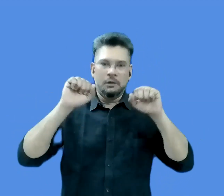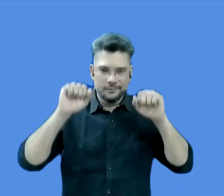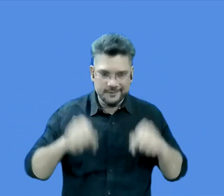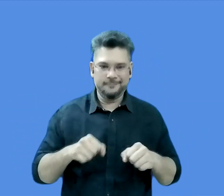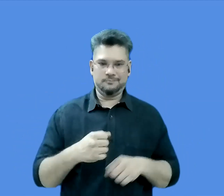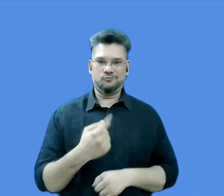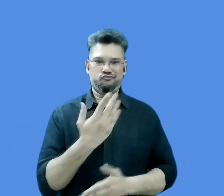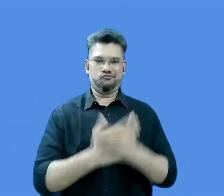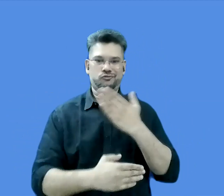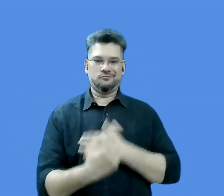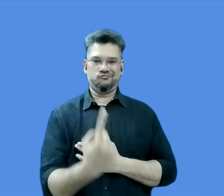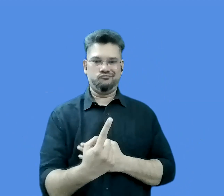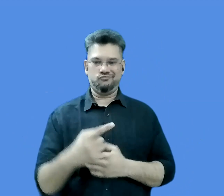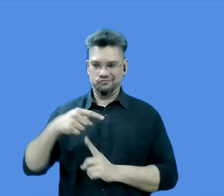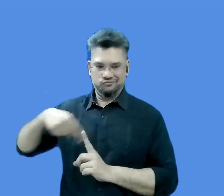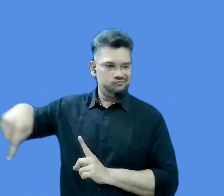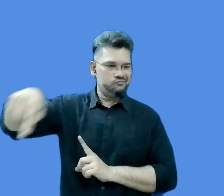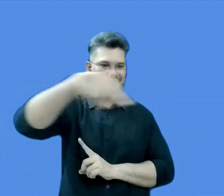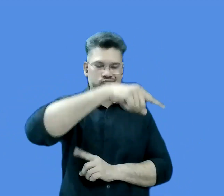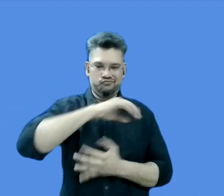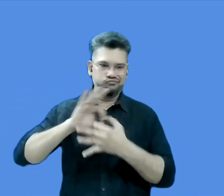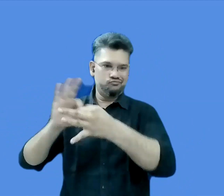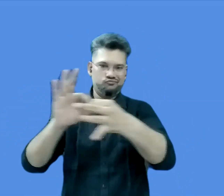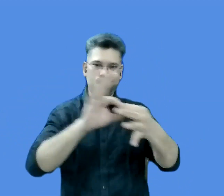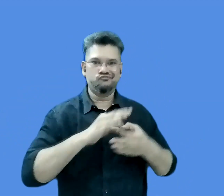they should work together in one program in order to